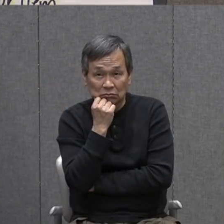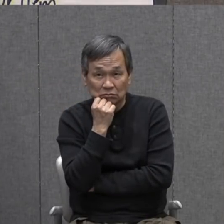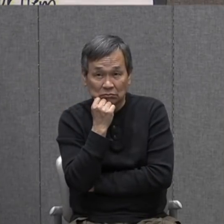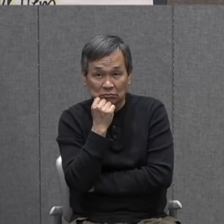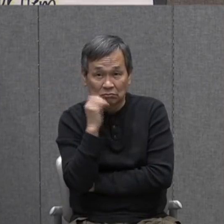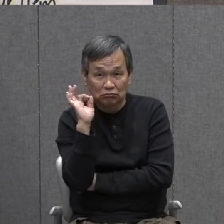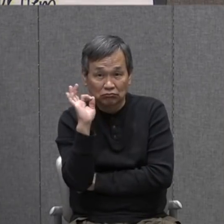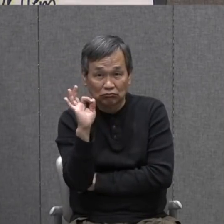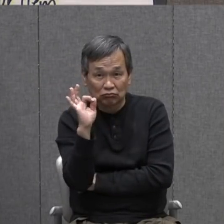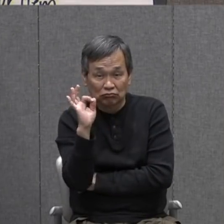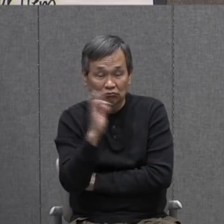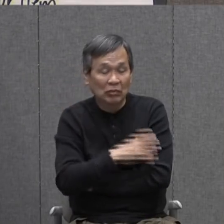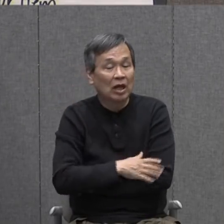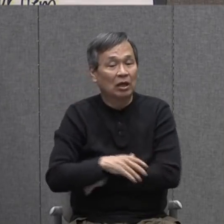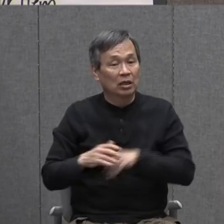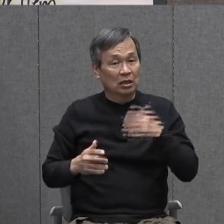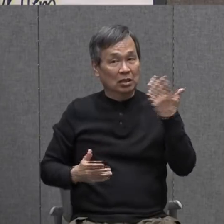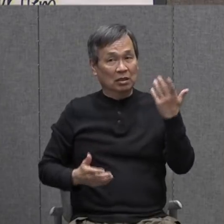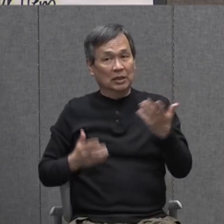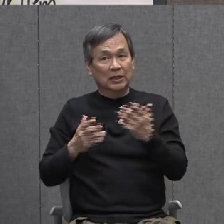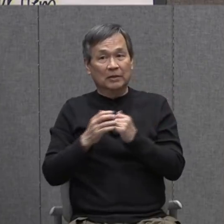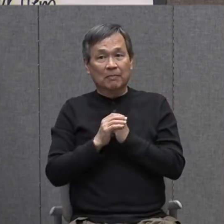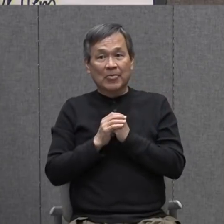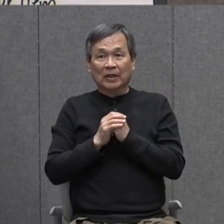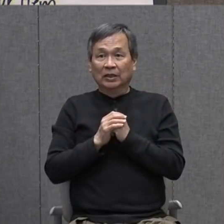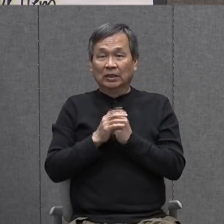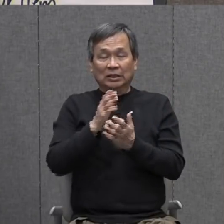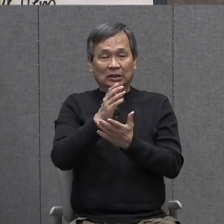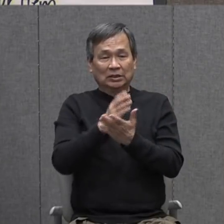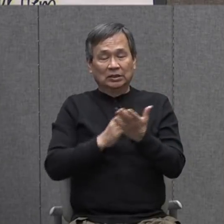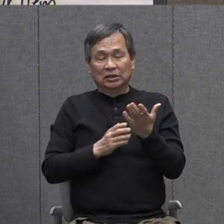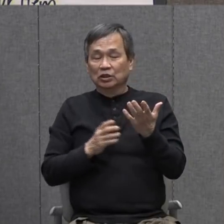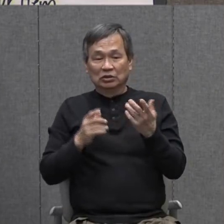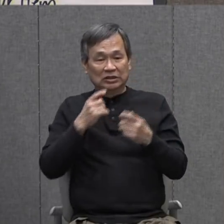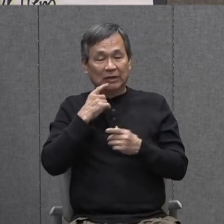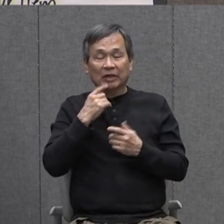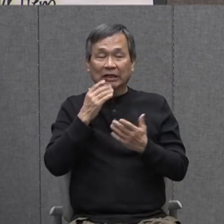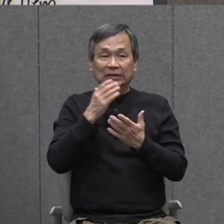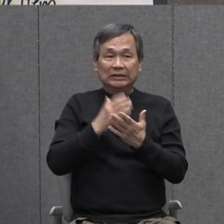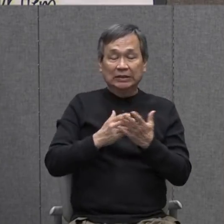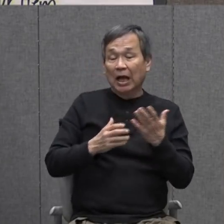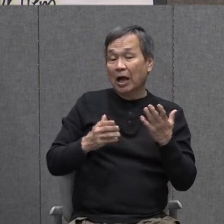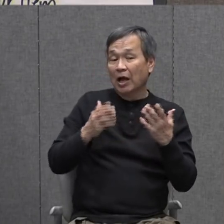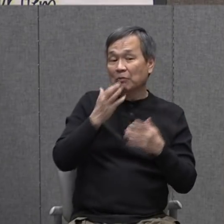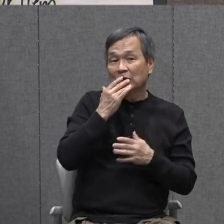Good, you might even be finding that some colors are lighter and darker like my little otter friend.